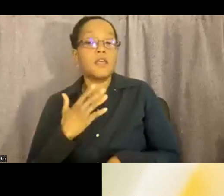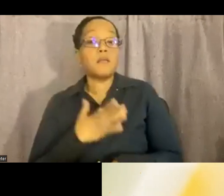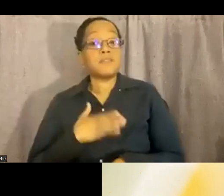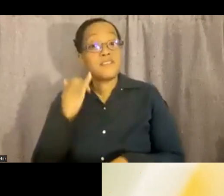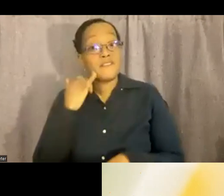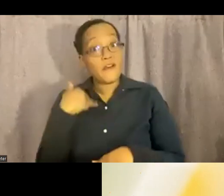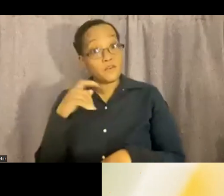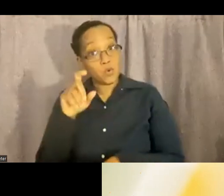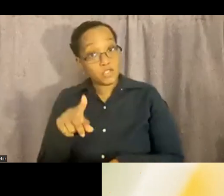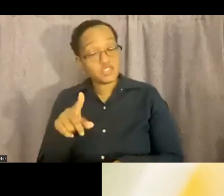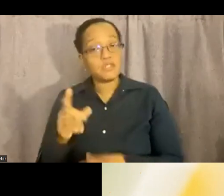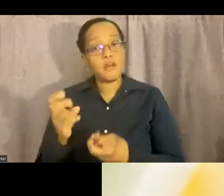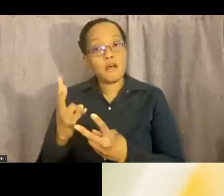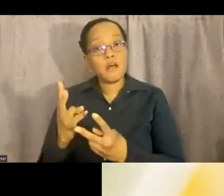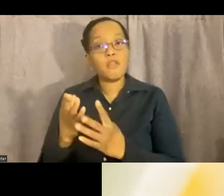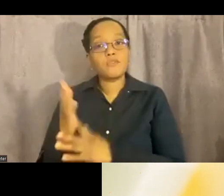that in the chat.